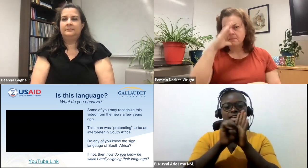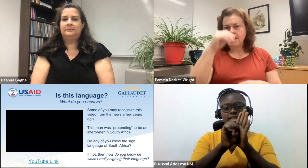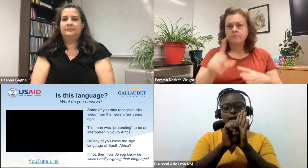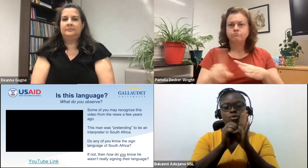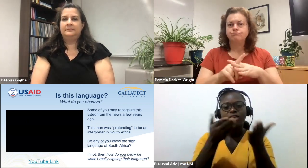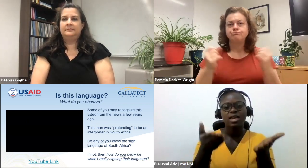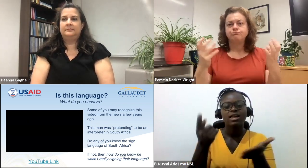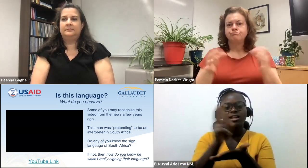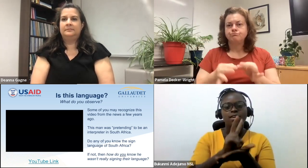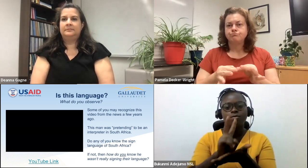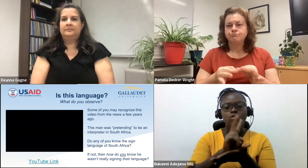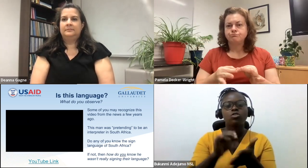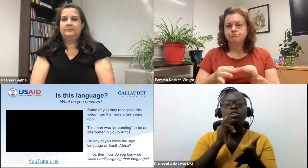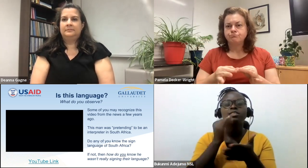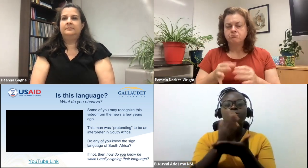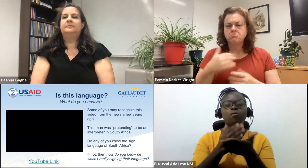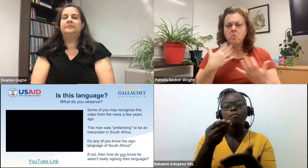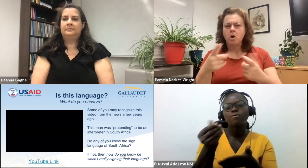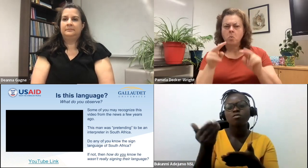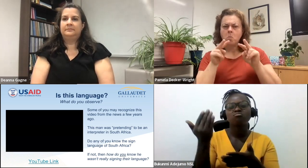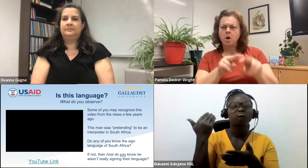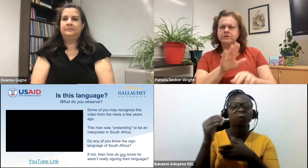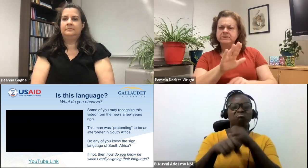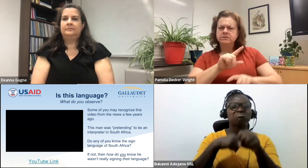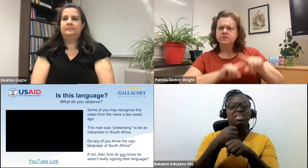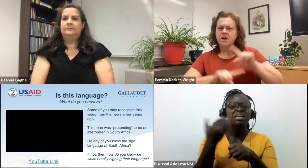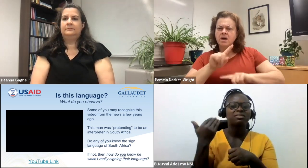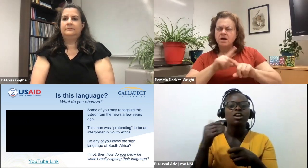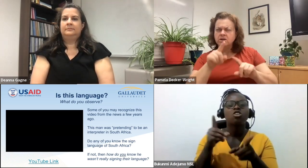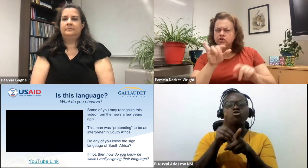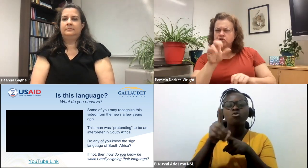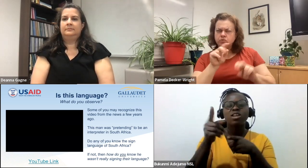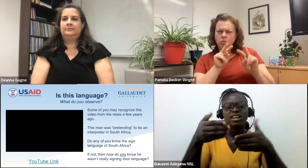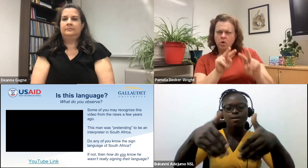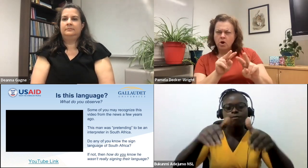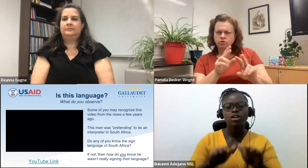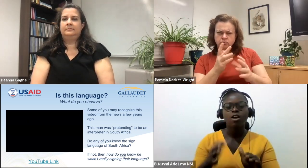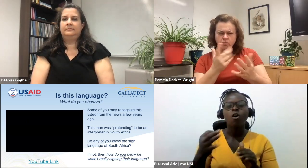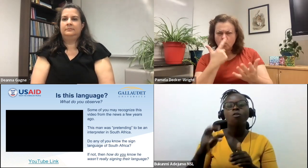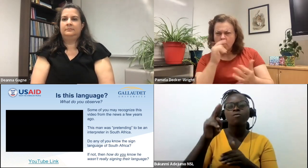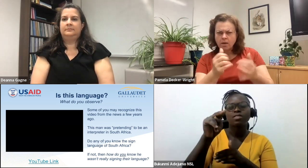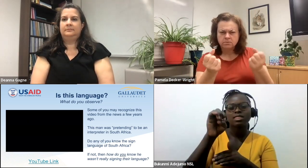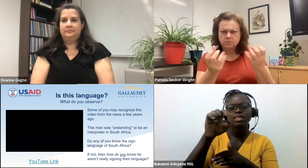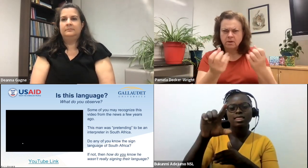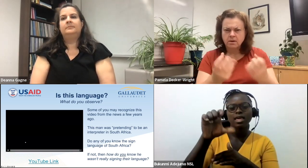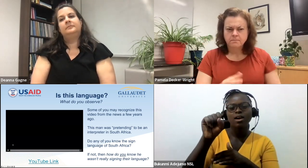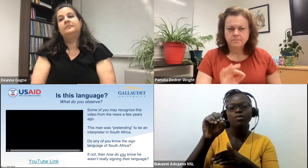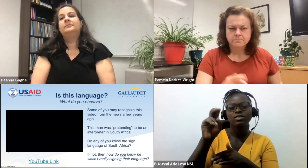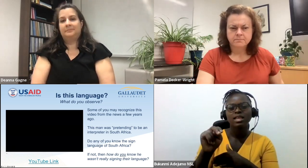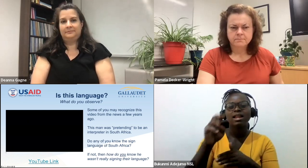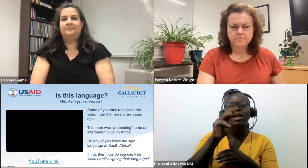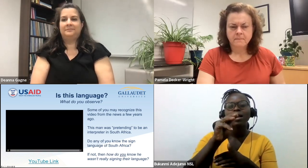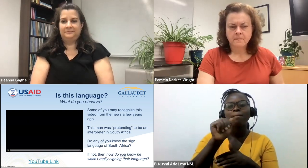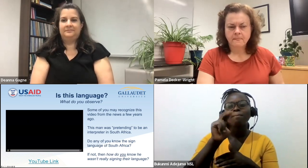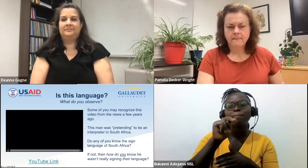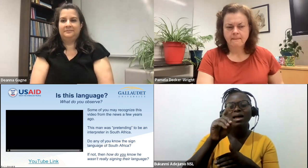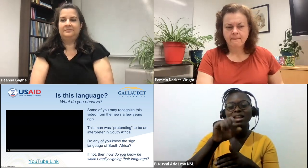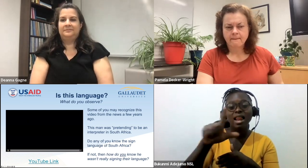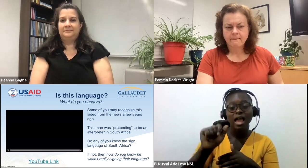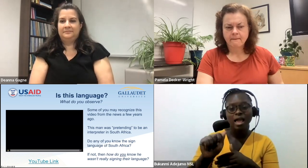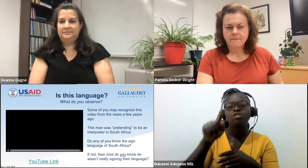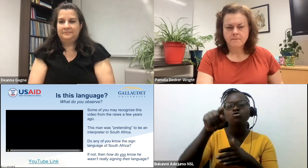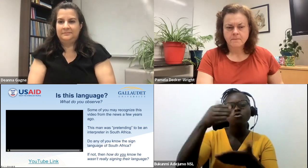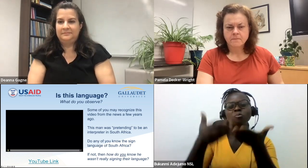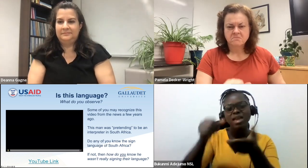You might be familiar with this. You might remember this, but there was news about the interpreter that showed up at his funeral. And we're asking you to watch this interpreters signing